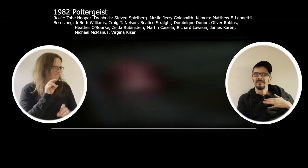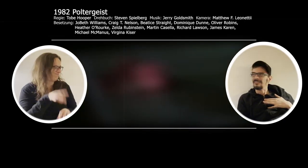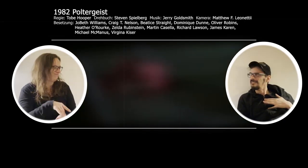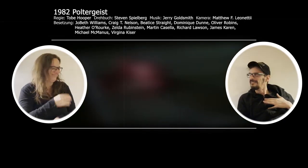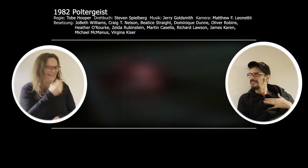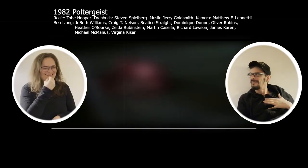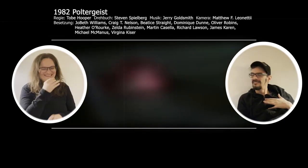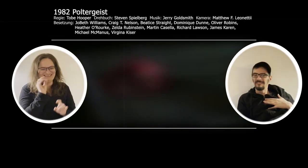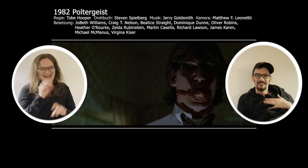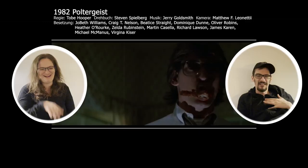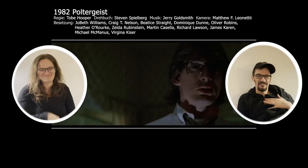That's where you leave the food.